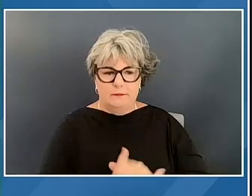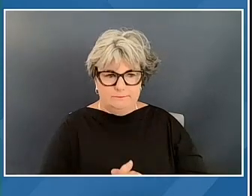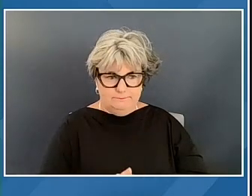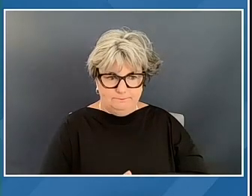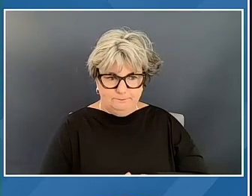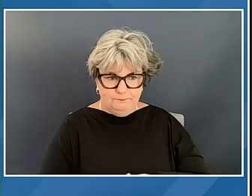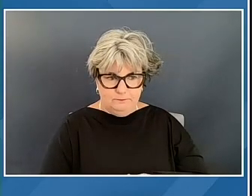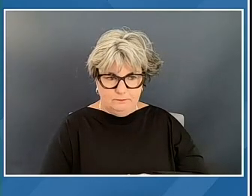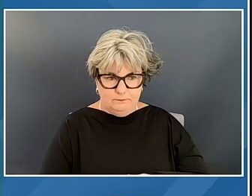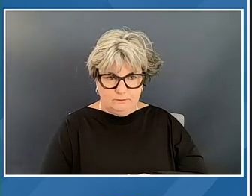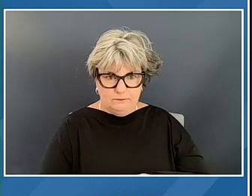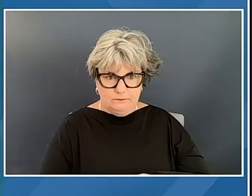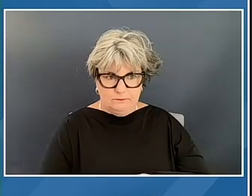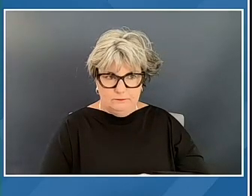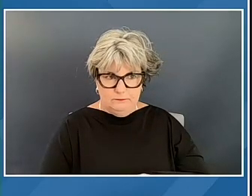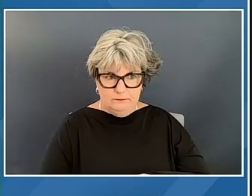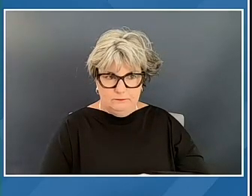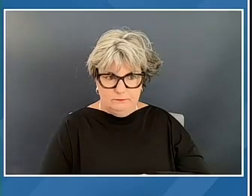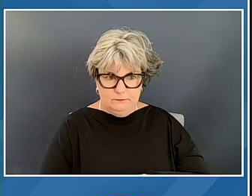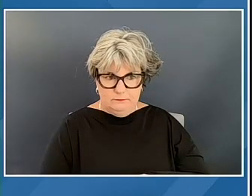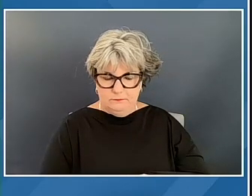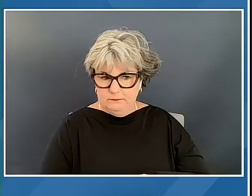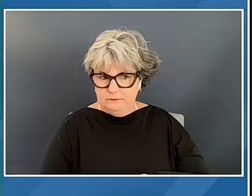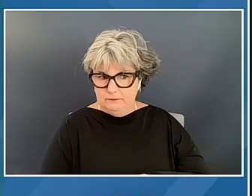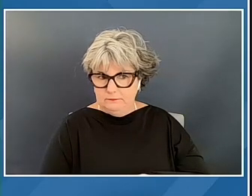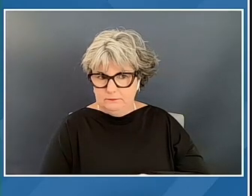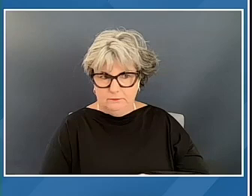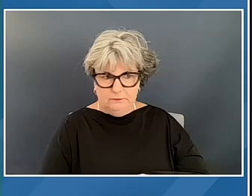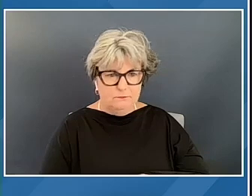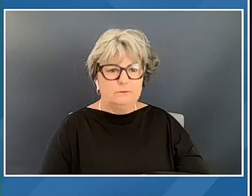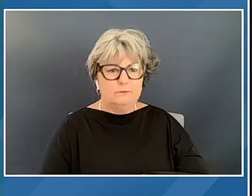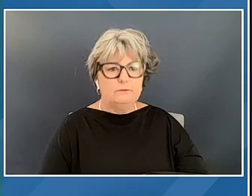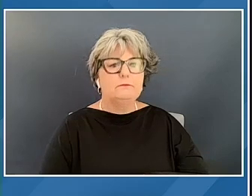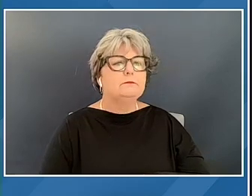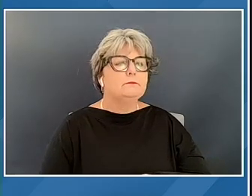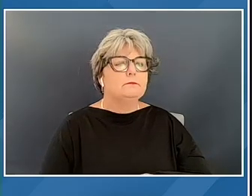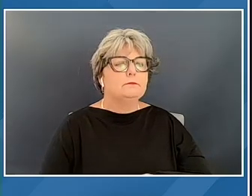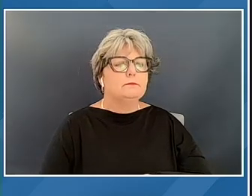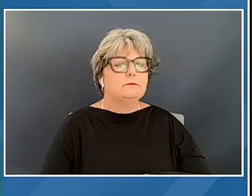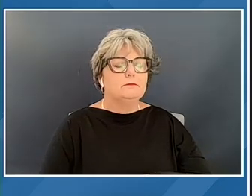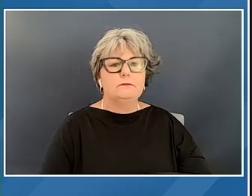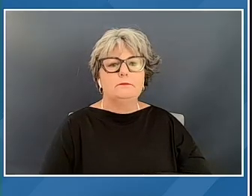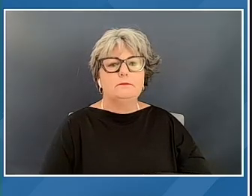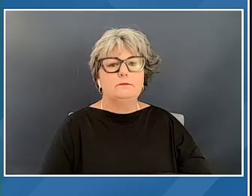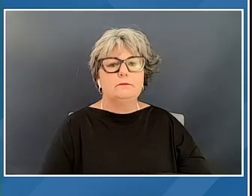Yes. While I appreciate the fact that, the